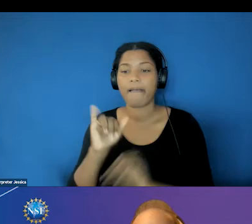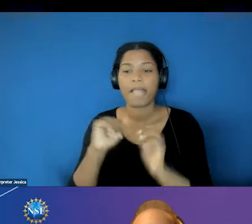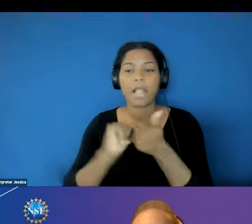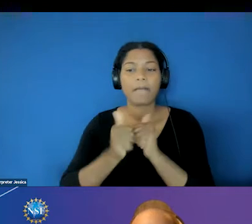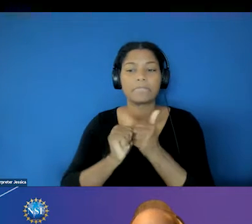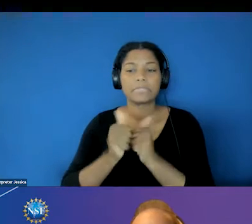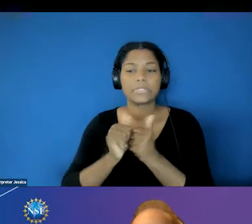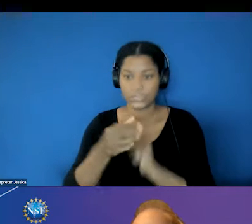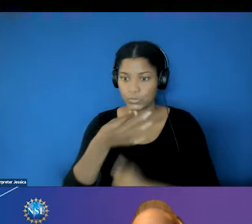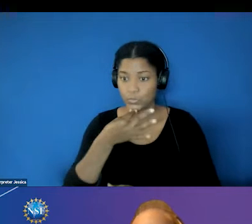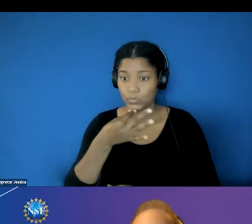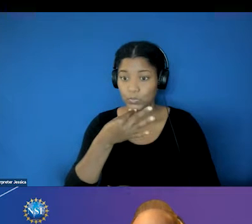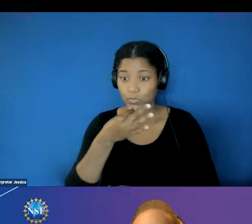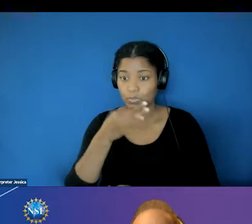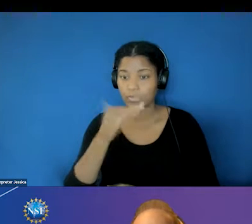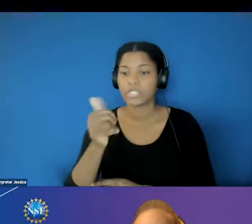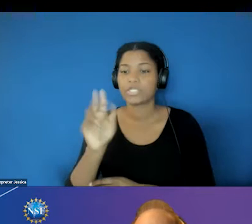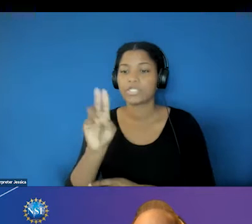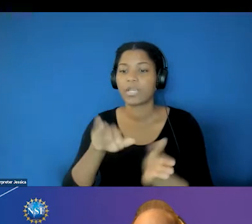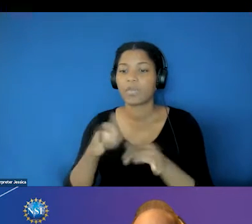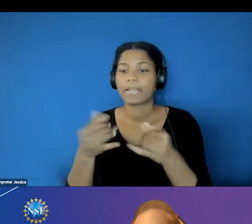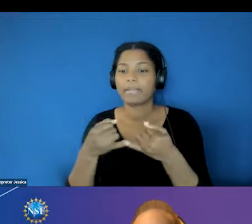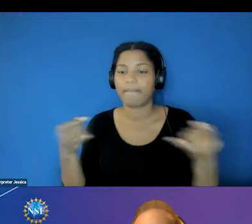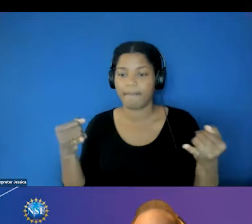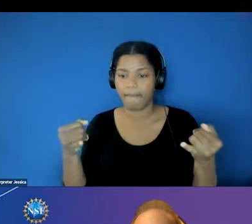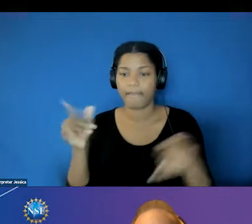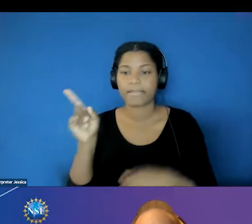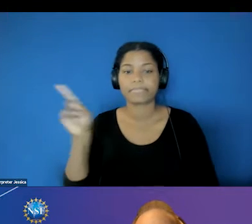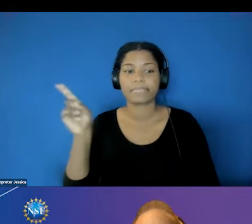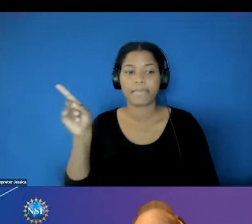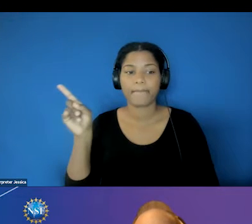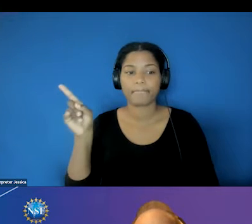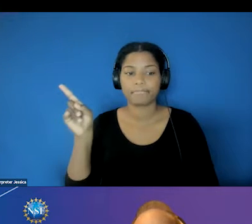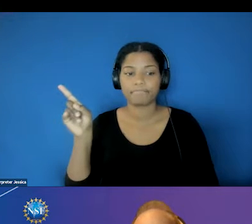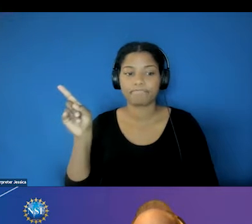With a January deadline, the solicitation would normally be out, but,